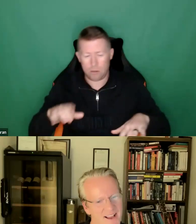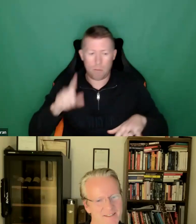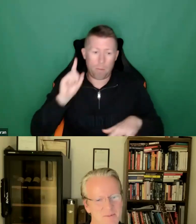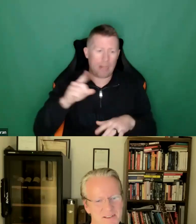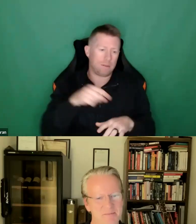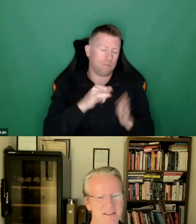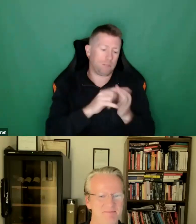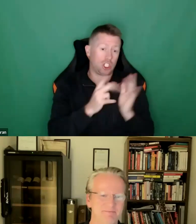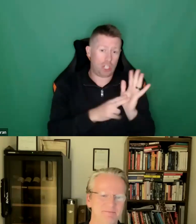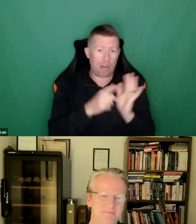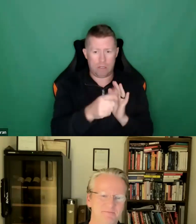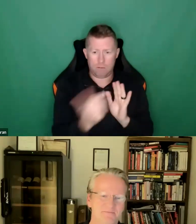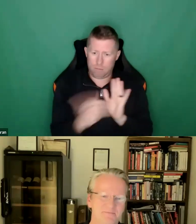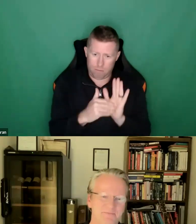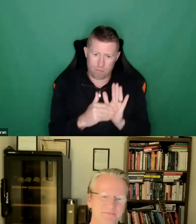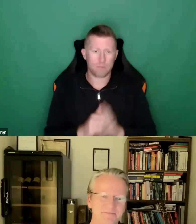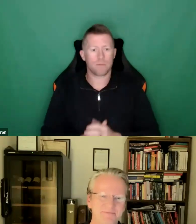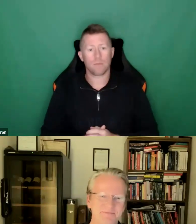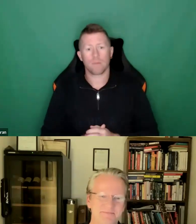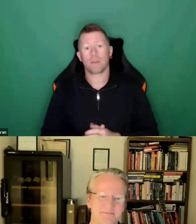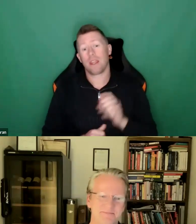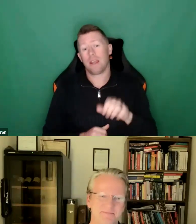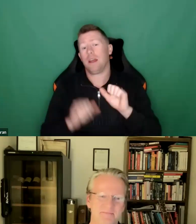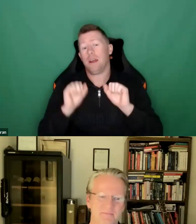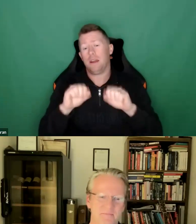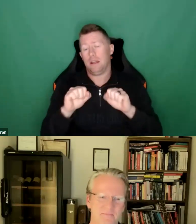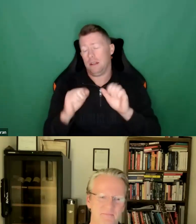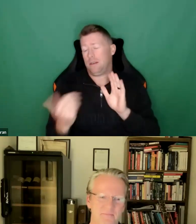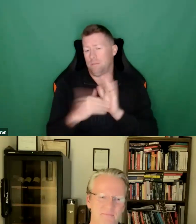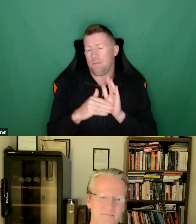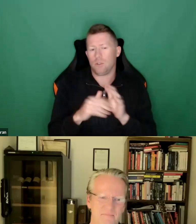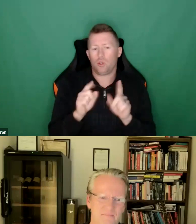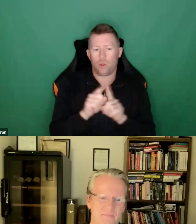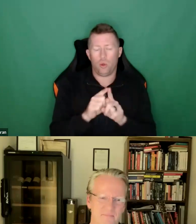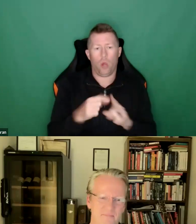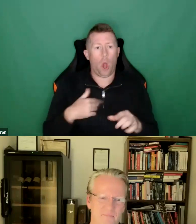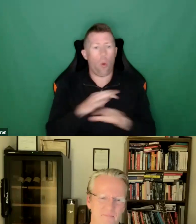needed to raise the whole child.